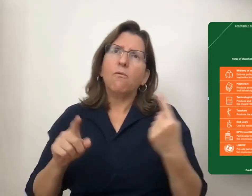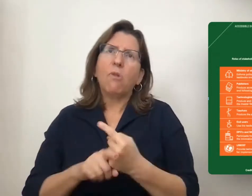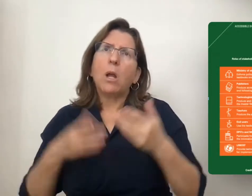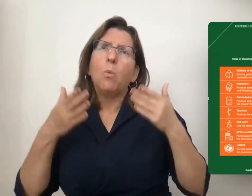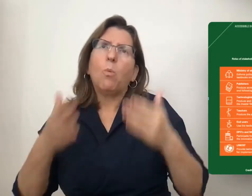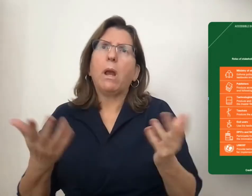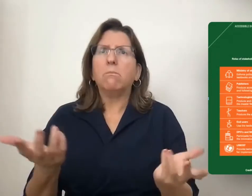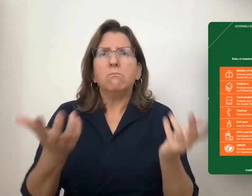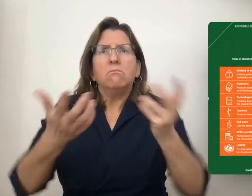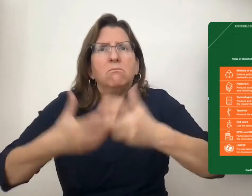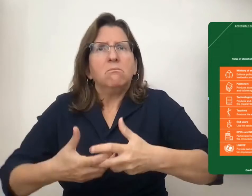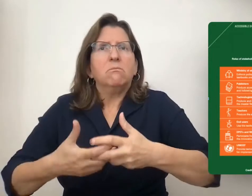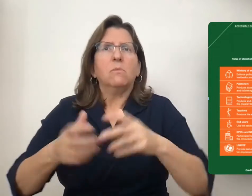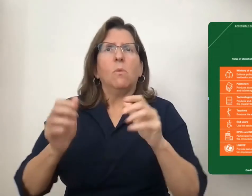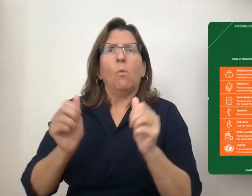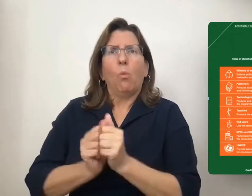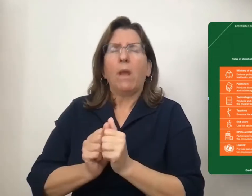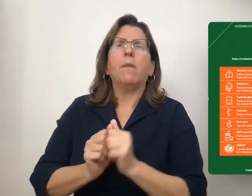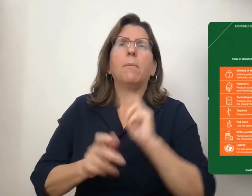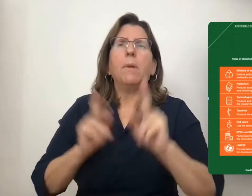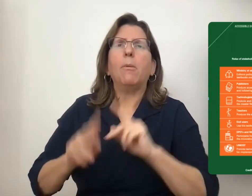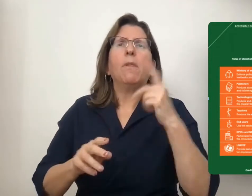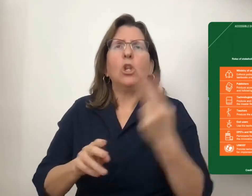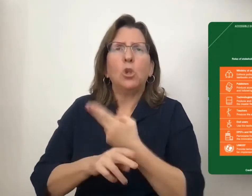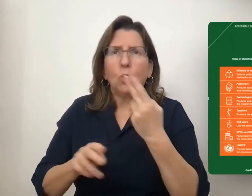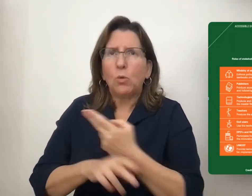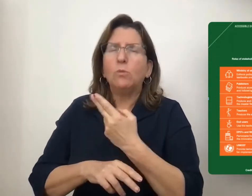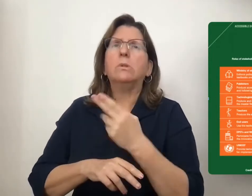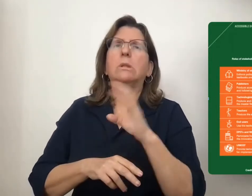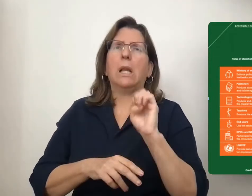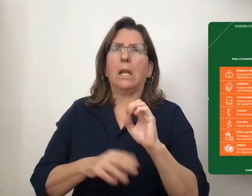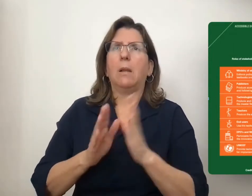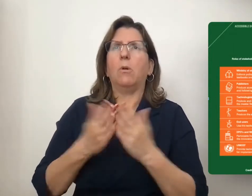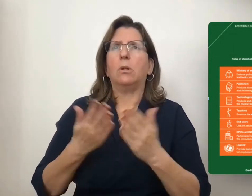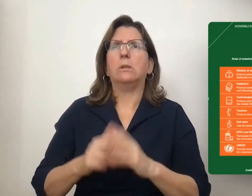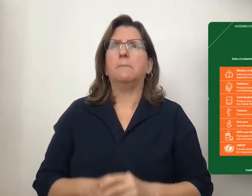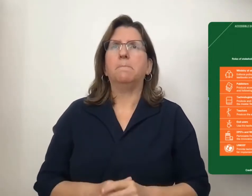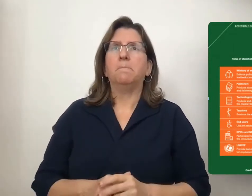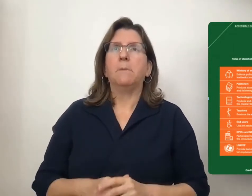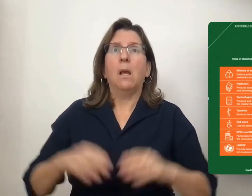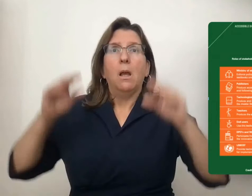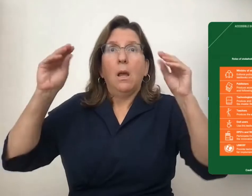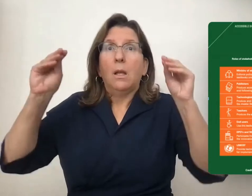accessible functions and features to meet the ebook learners’ needs.